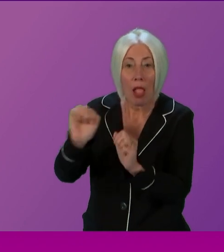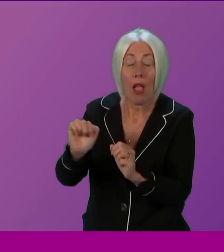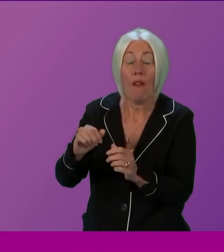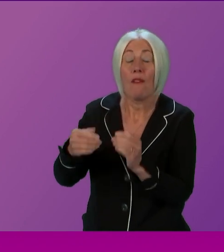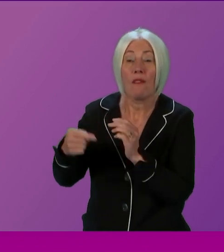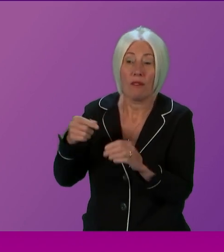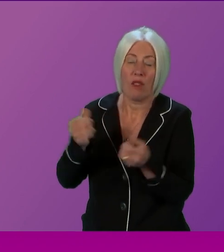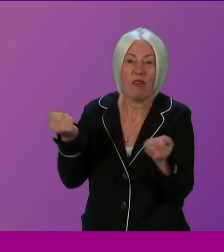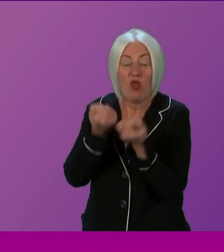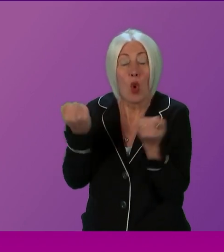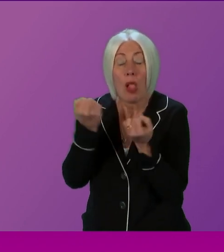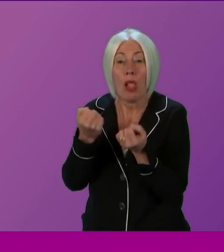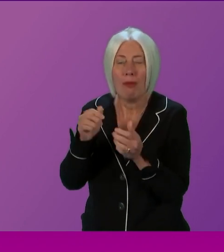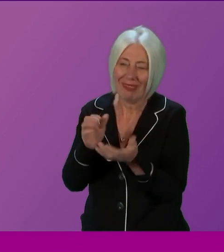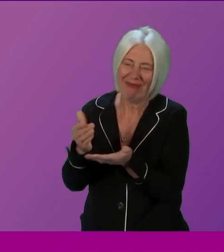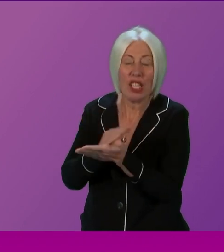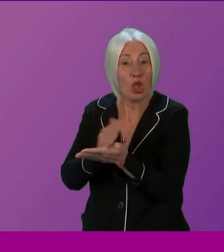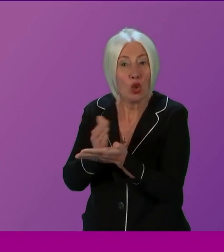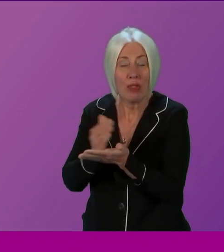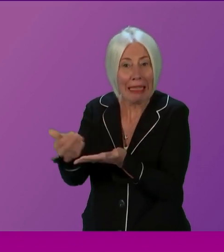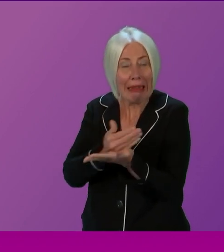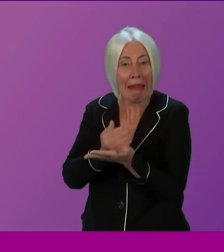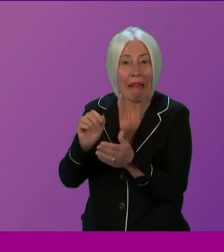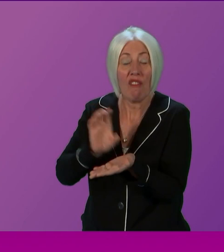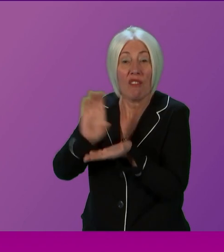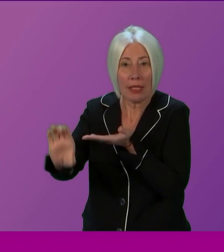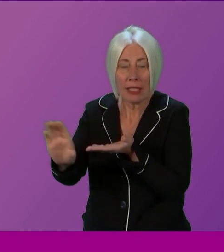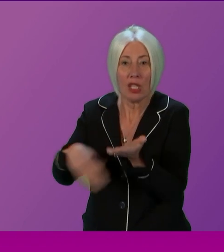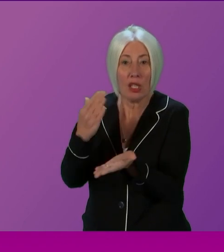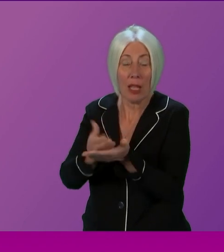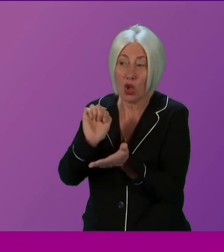and have provided an additional £1.2 million to help advice services to meet increasing demand.